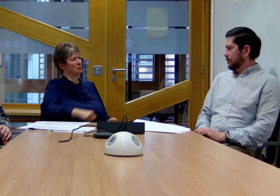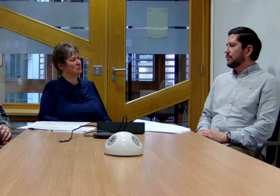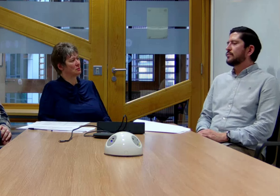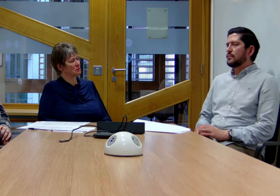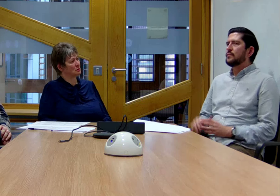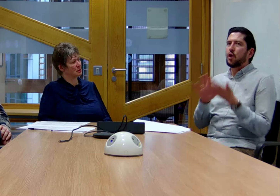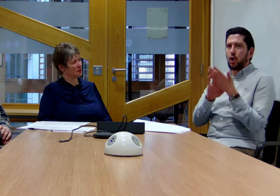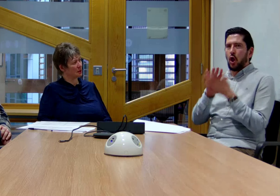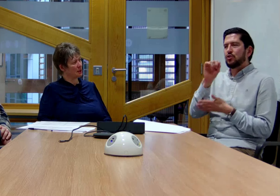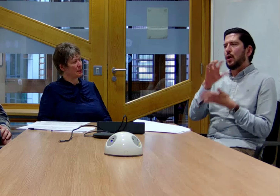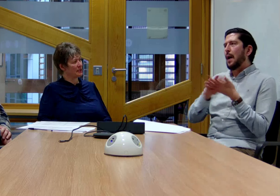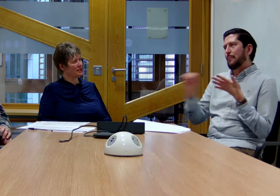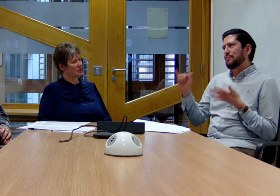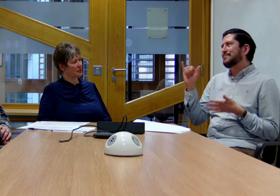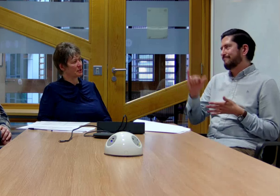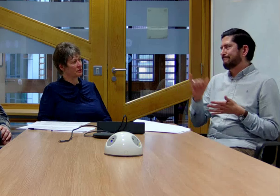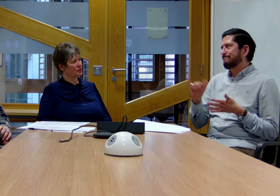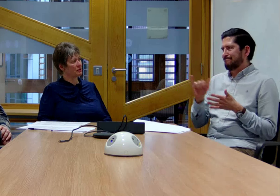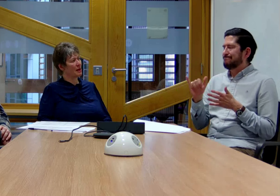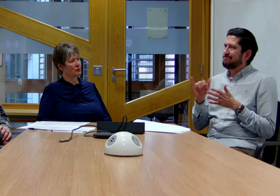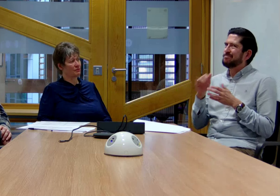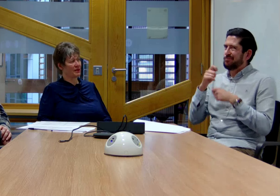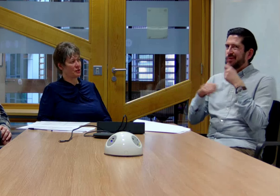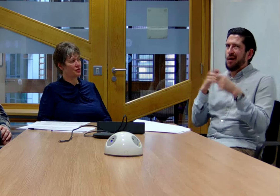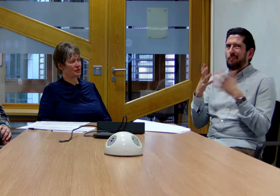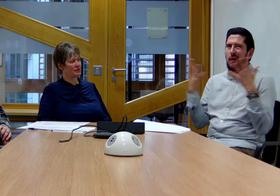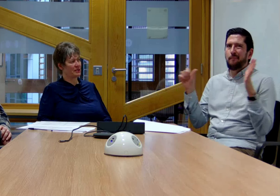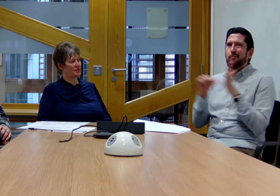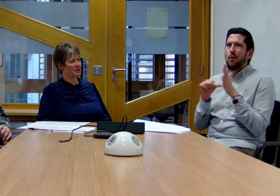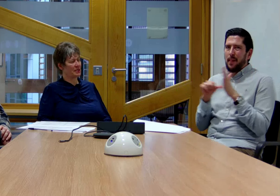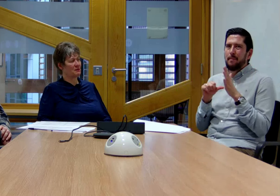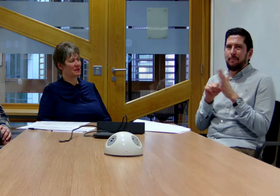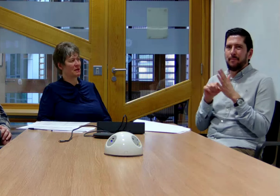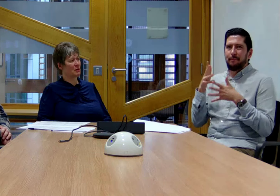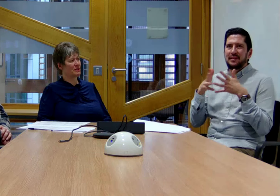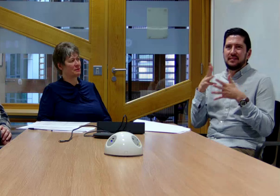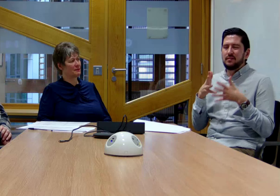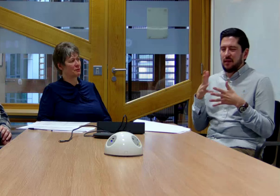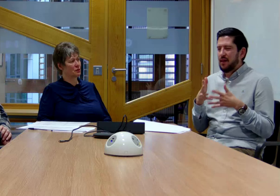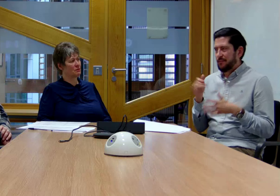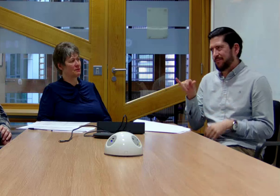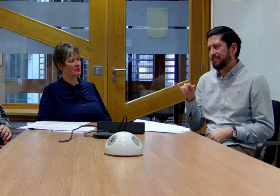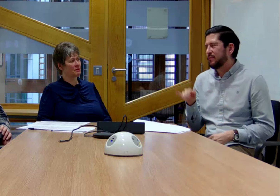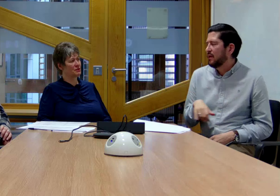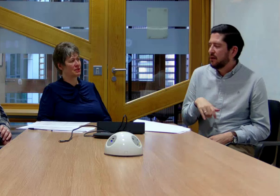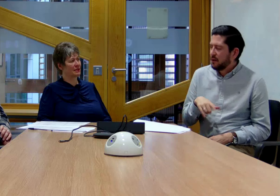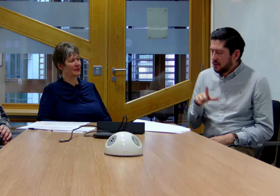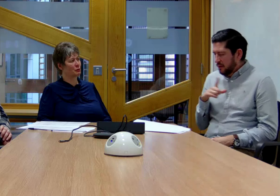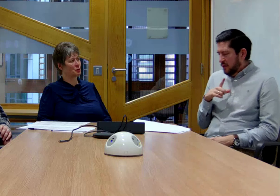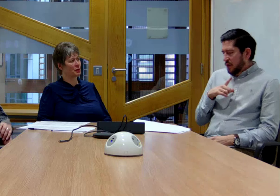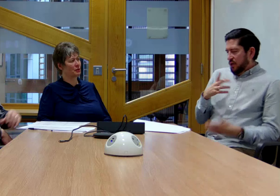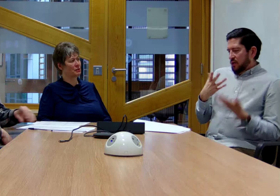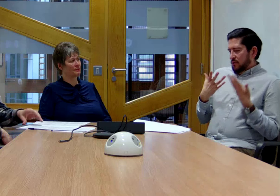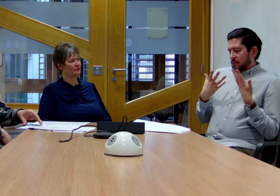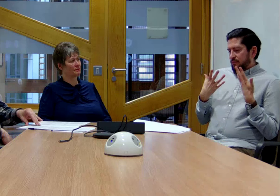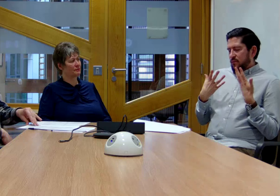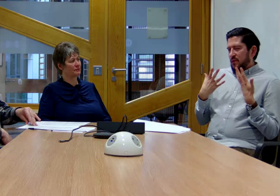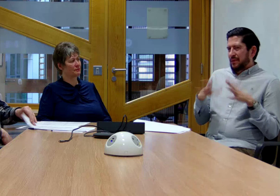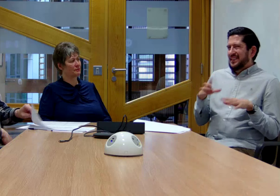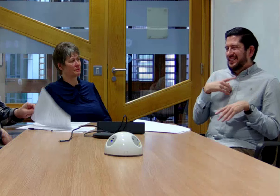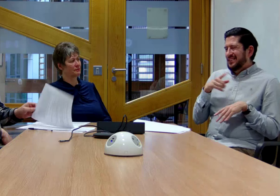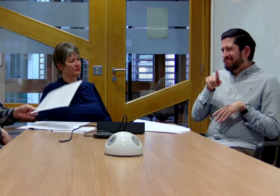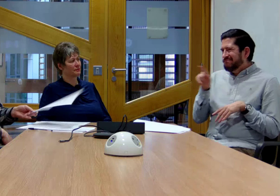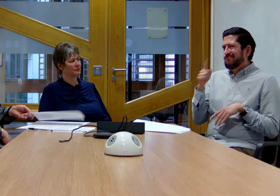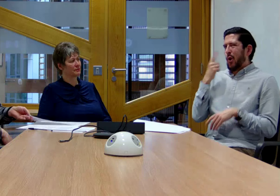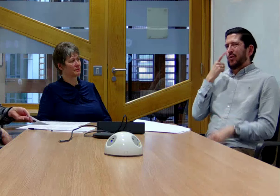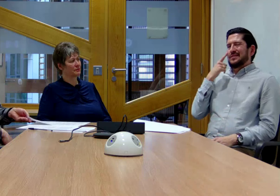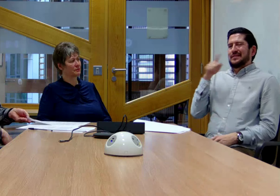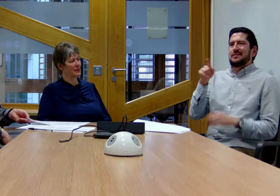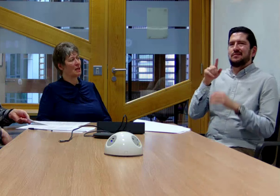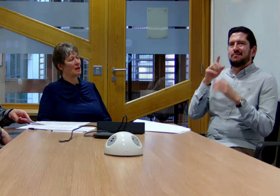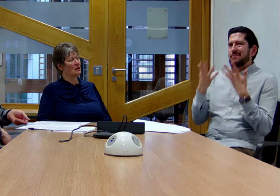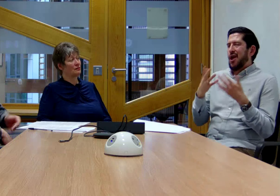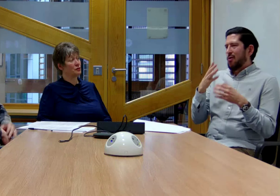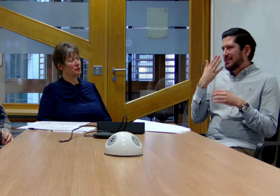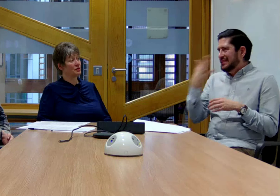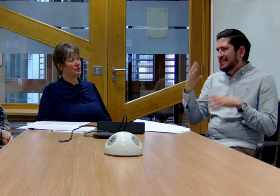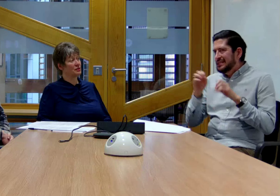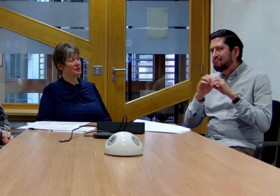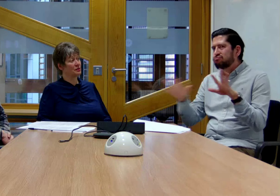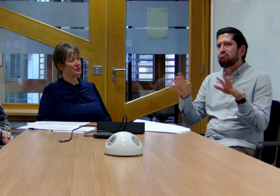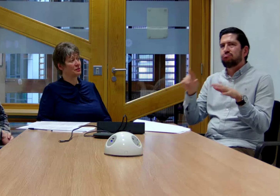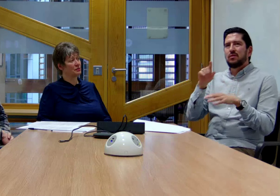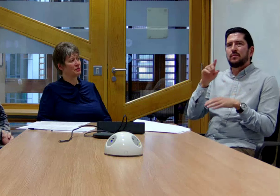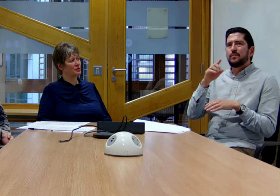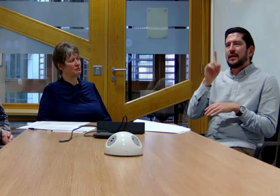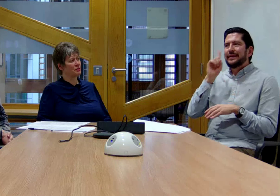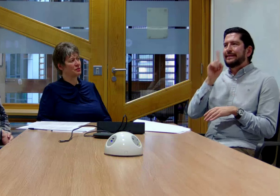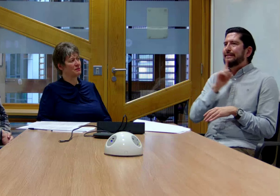Mark: Cultural appropriation, yes, it's becoming quite a big problem in the British Sign Language